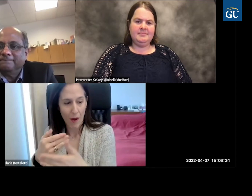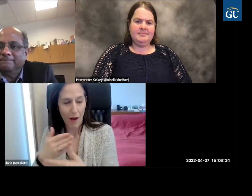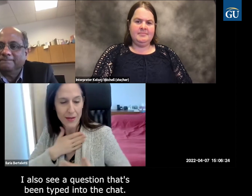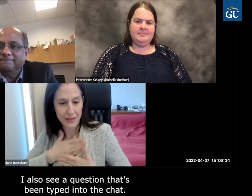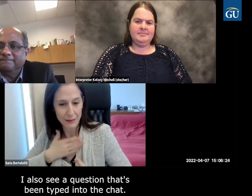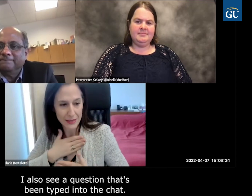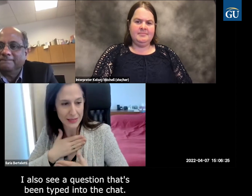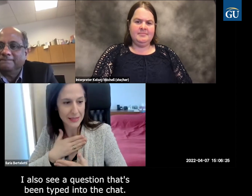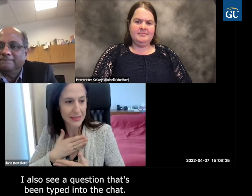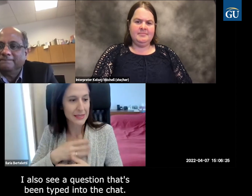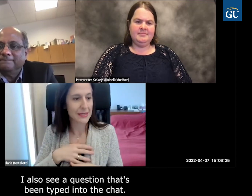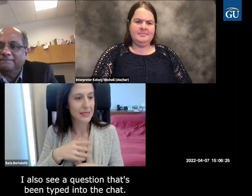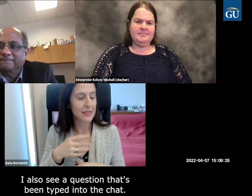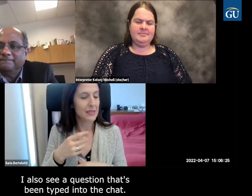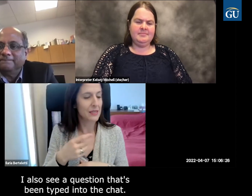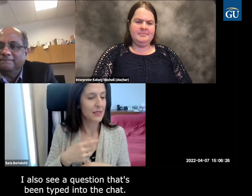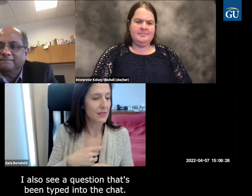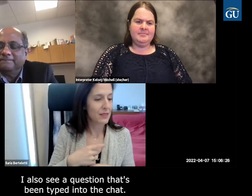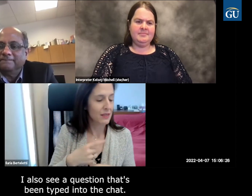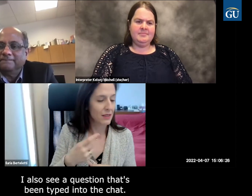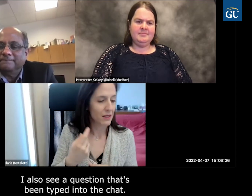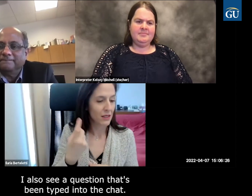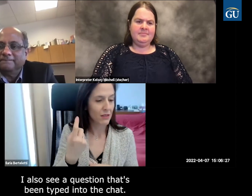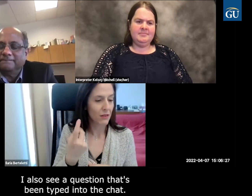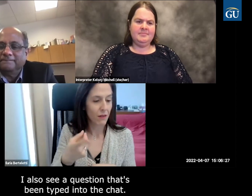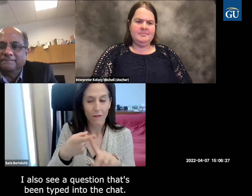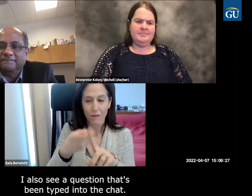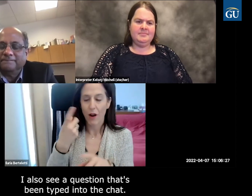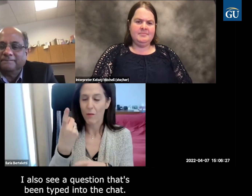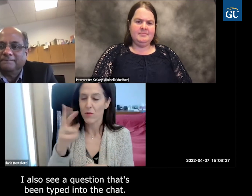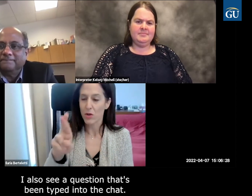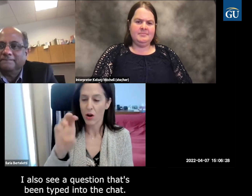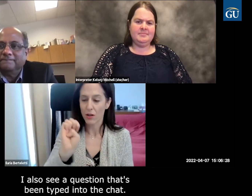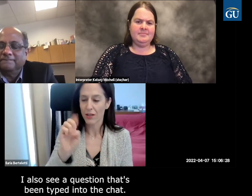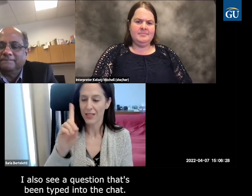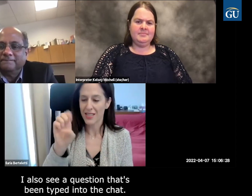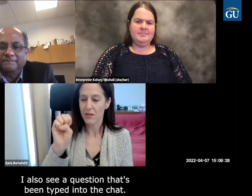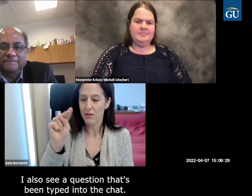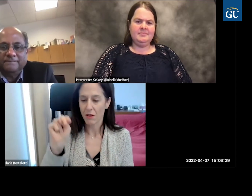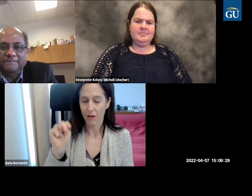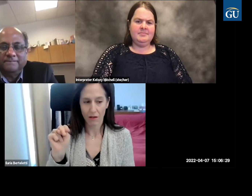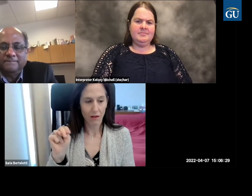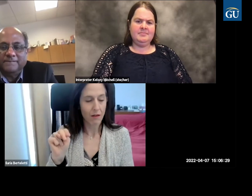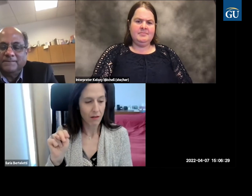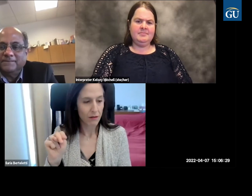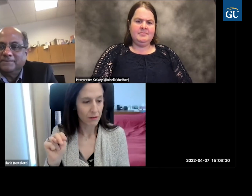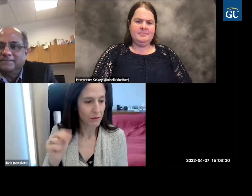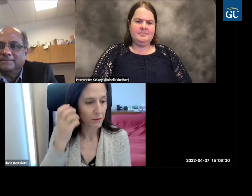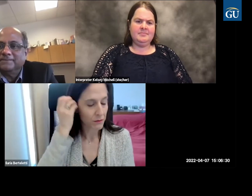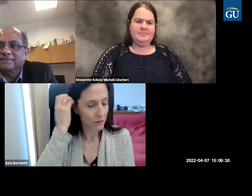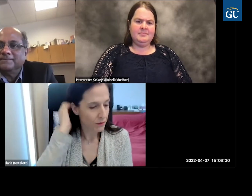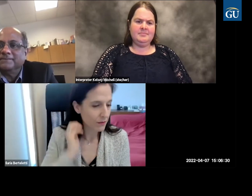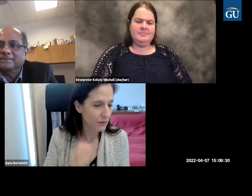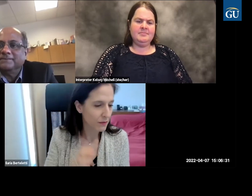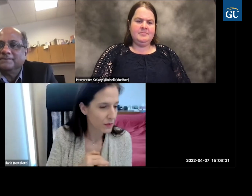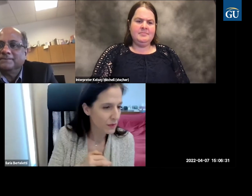i also see a question that's been typed into the chat